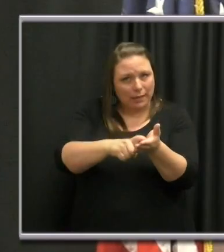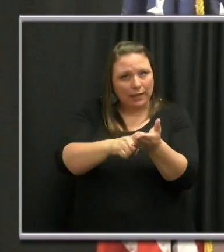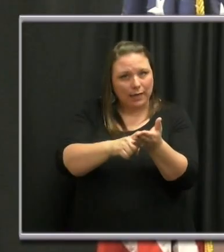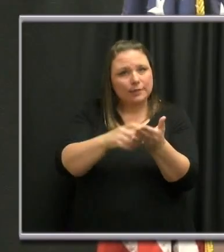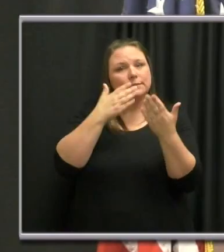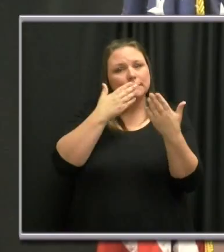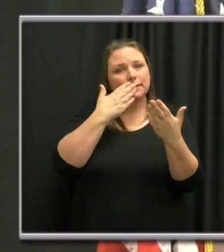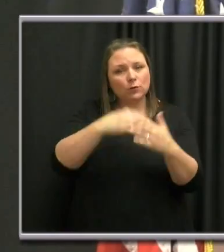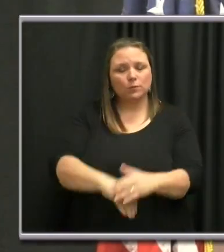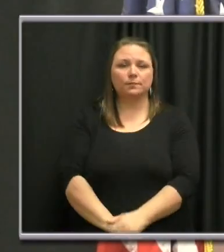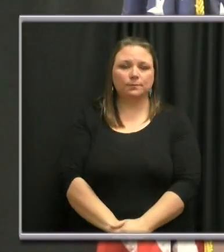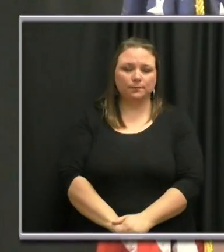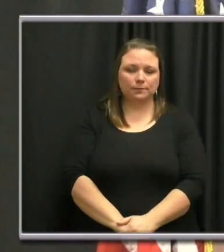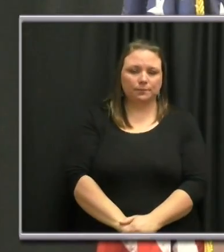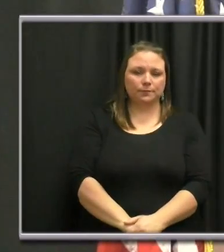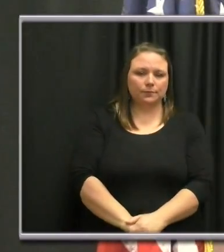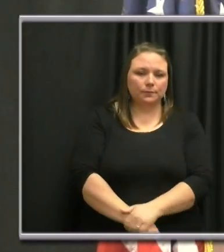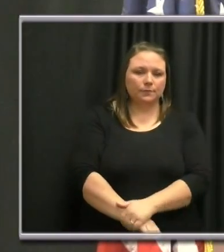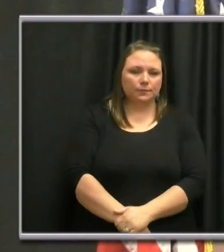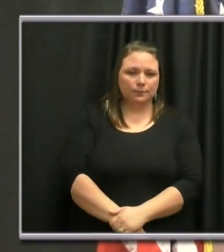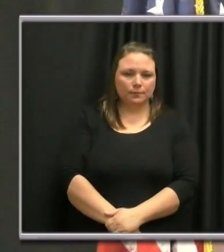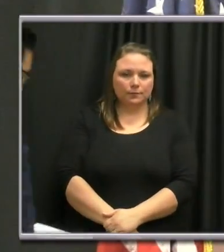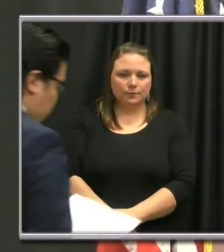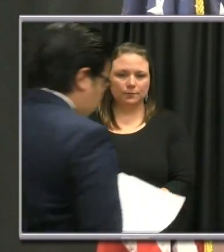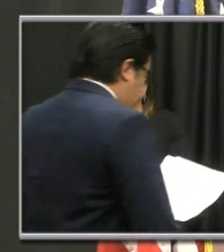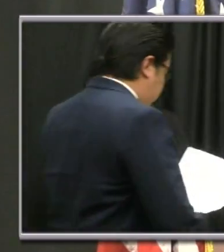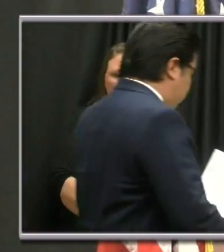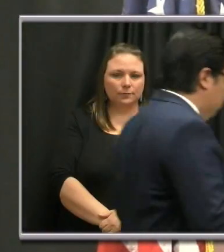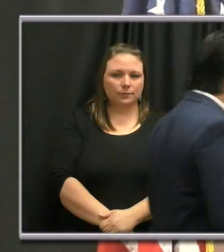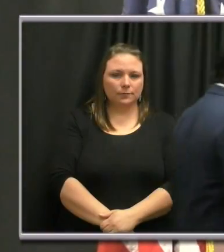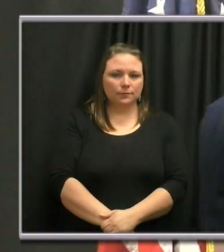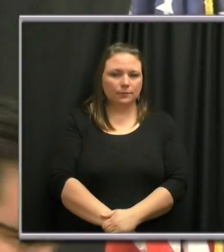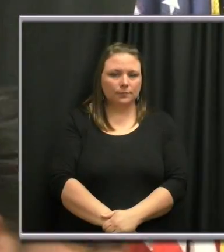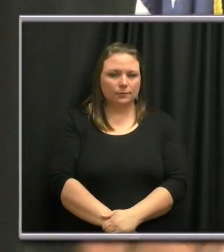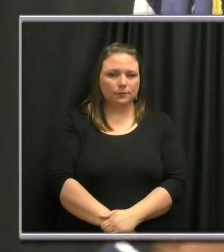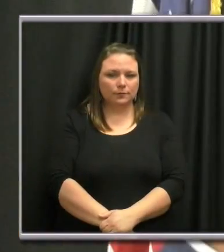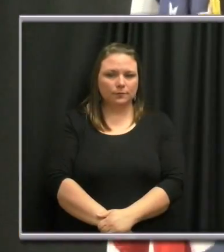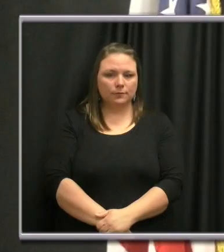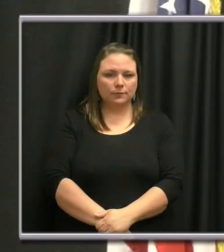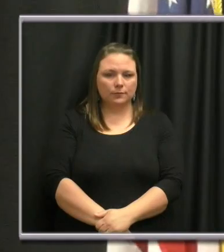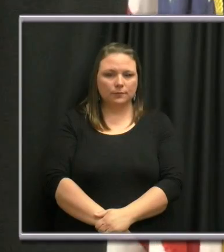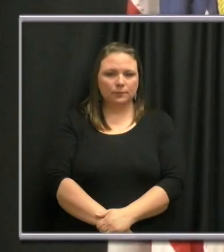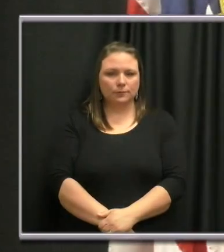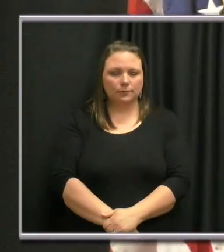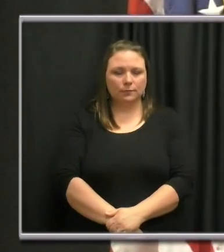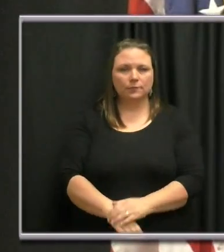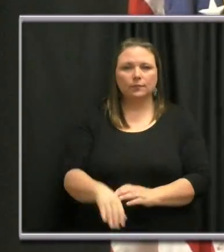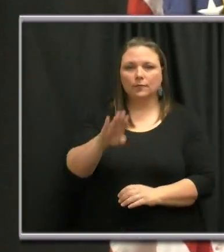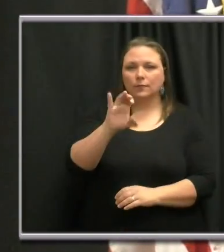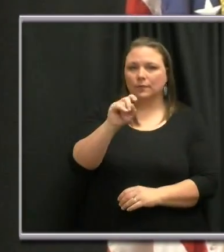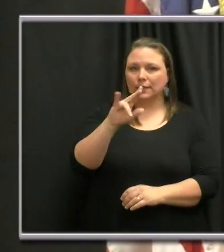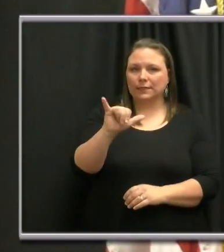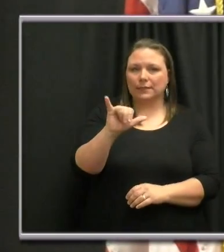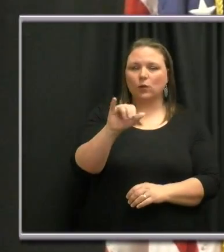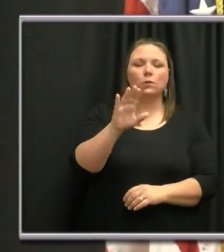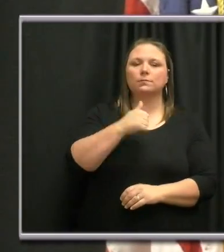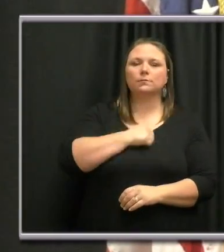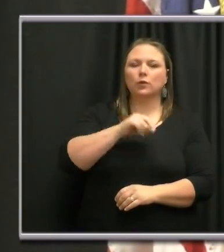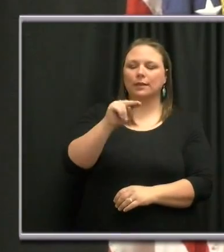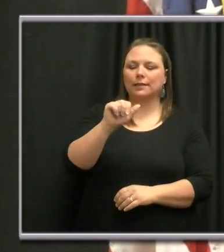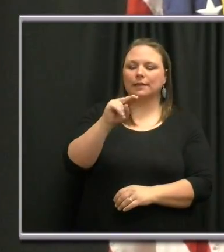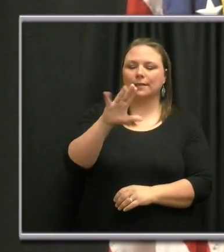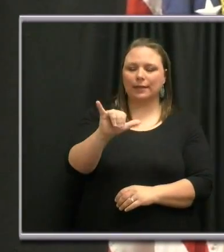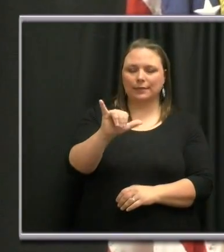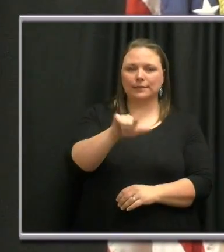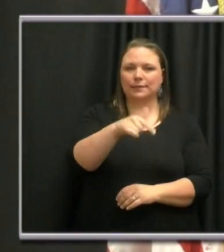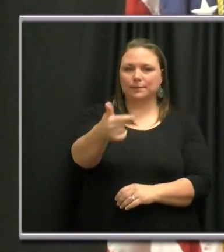IMPORTANT. THING FOR US TO JUST